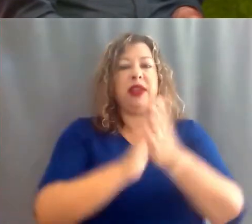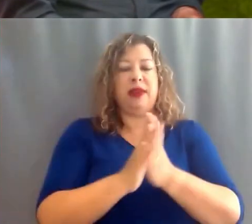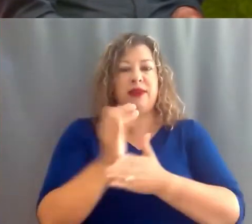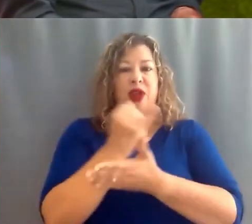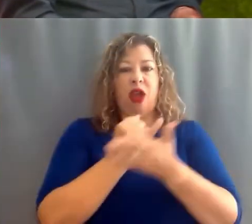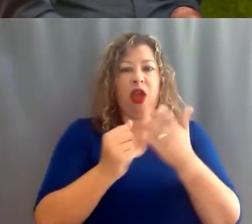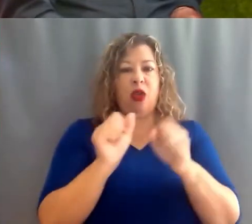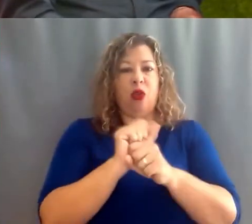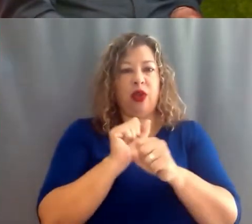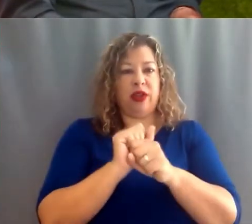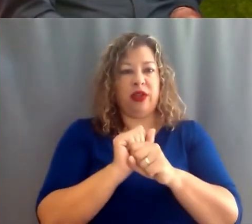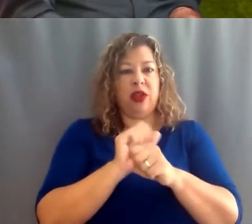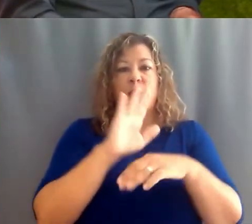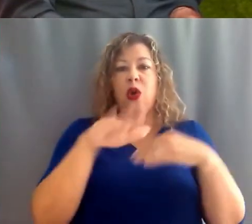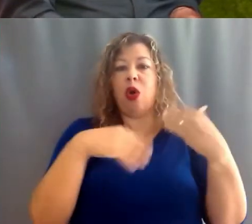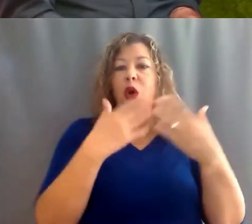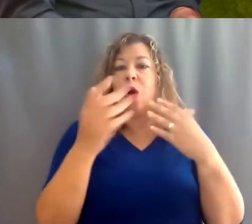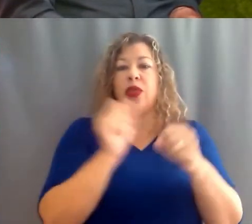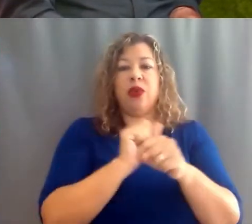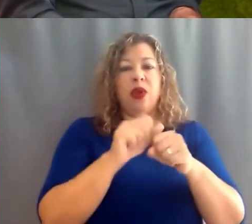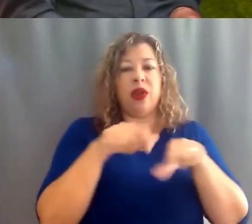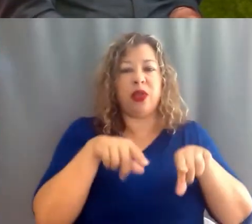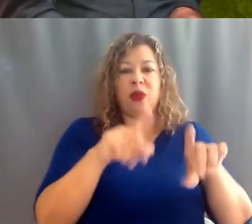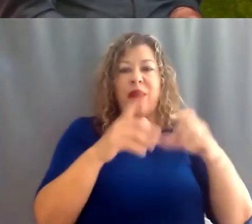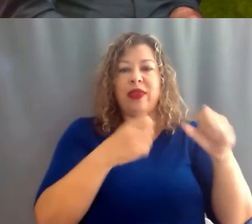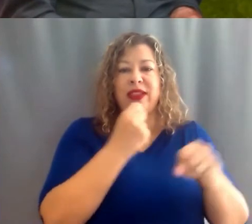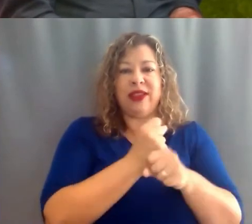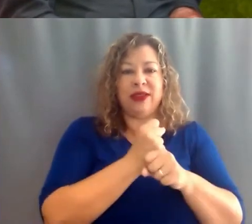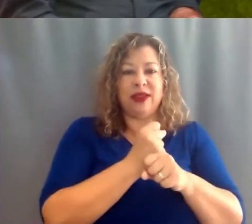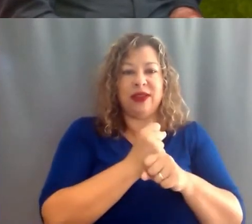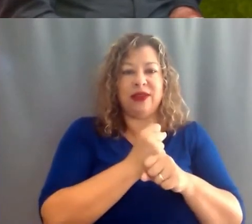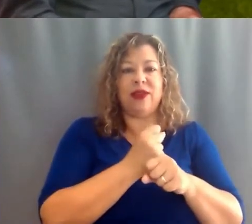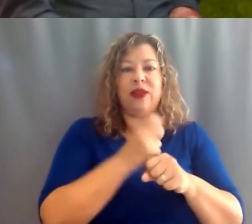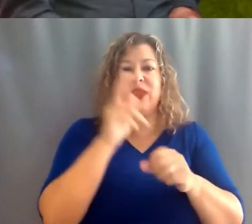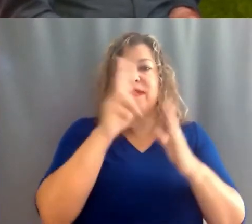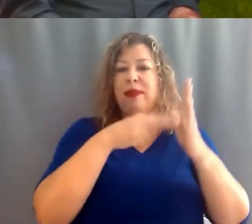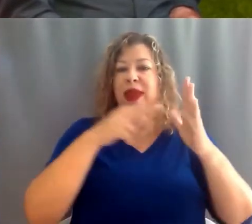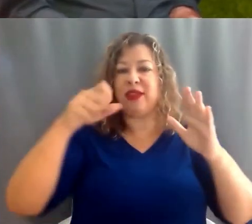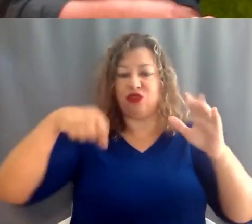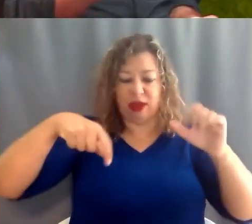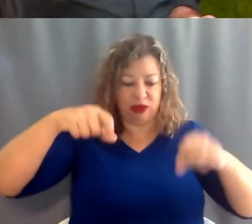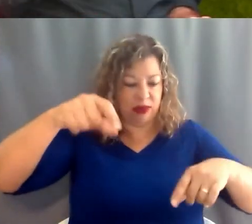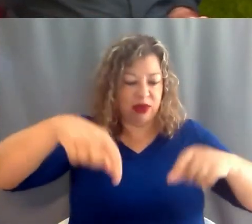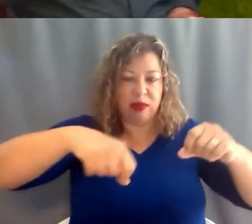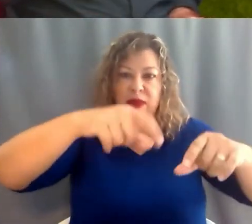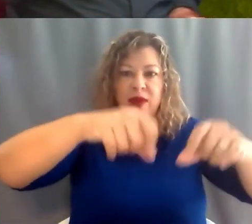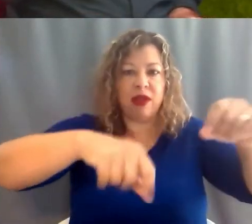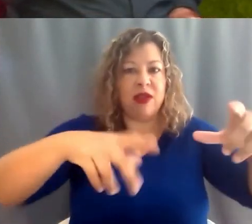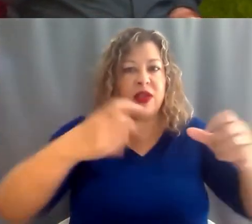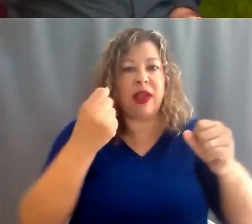So it's an aggregate of all the work I've done throughout the year. What happens is every year, probably about the spring or so, I try to recapture.